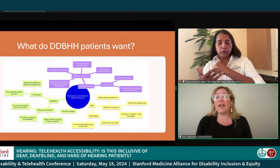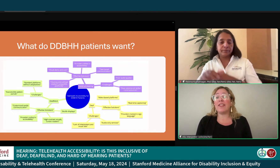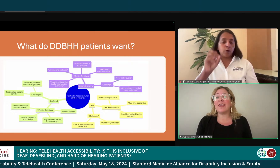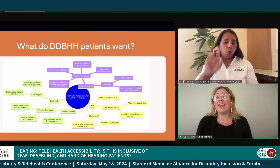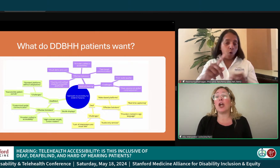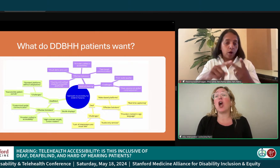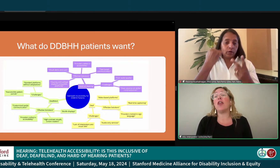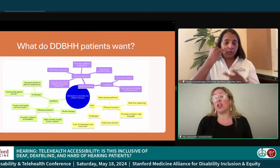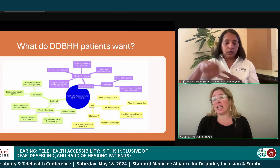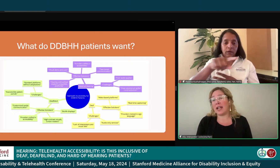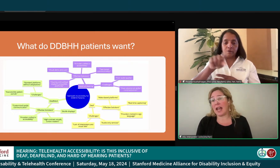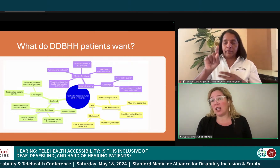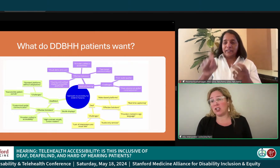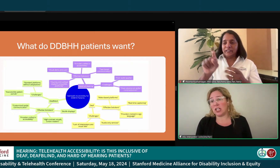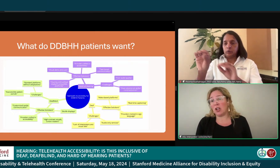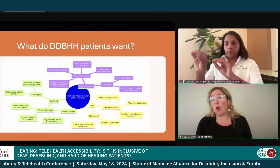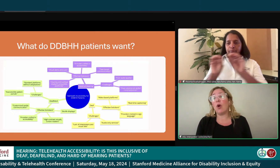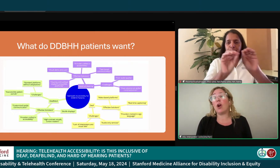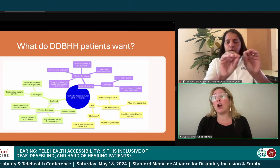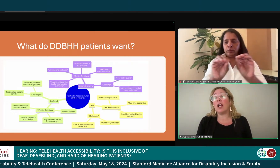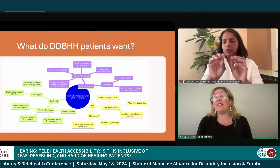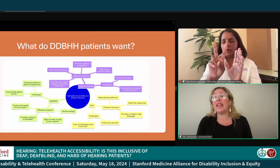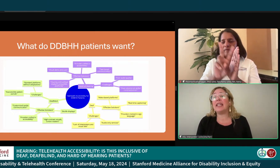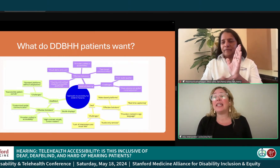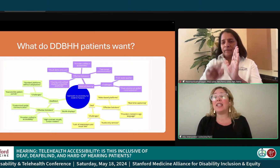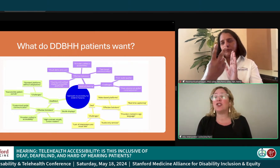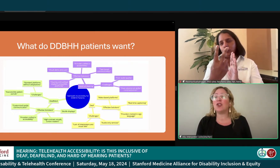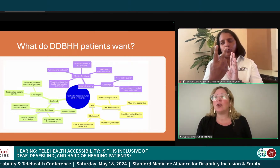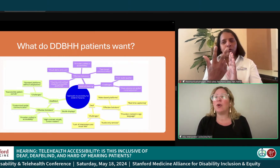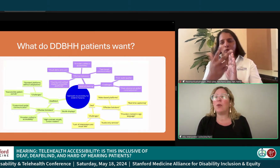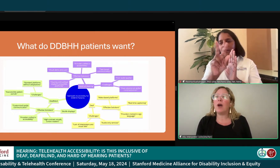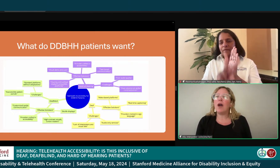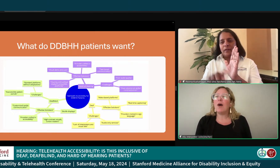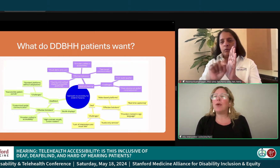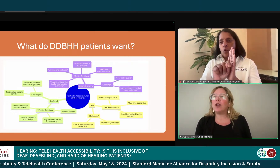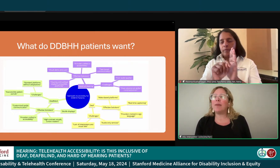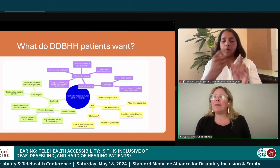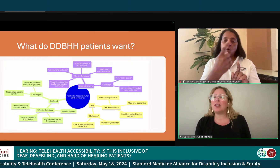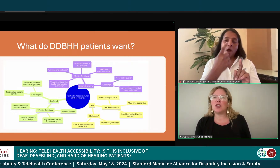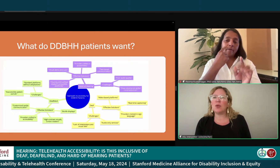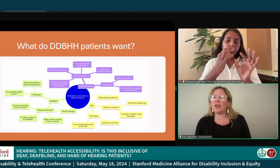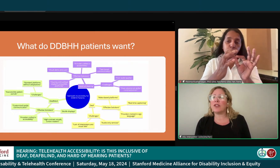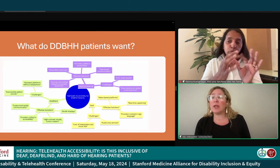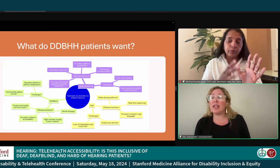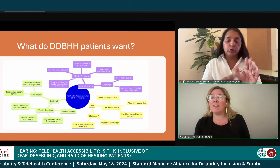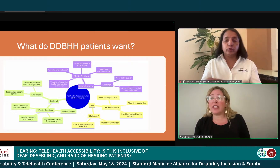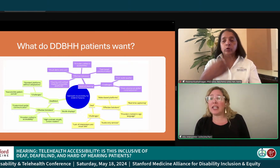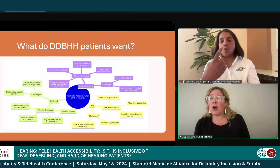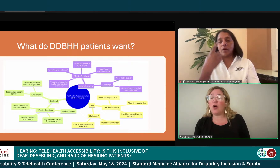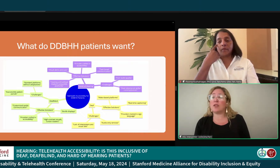with their other technology. Or if they need to put maybe two or three videos,